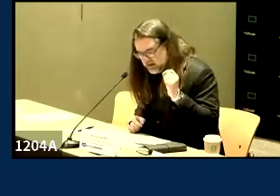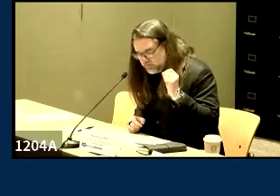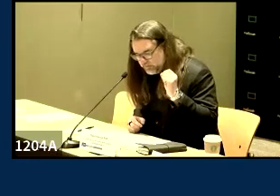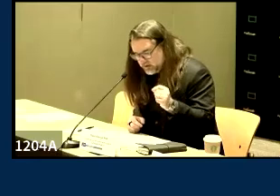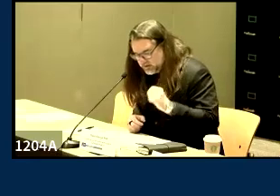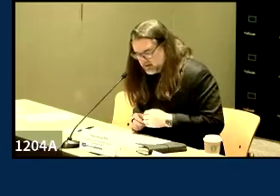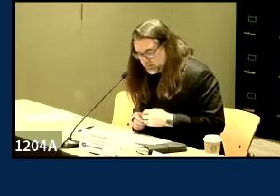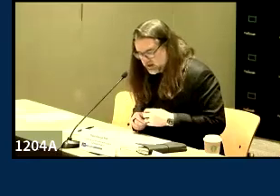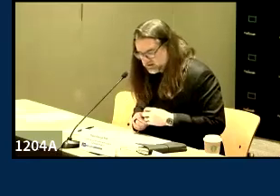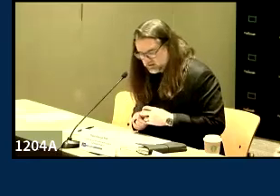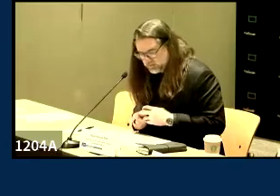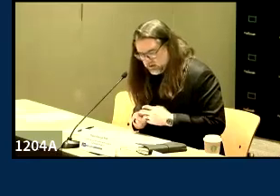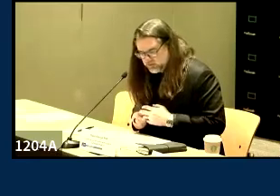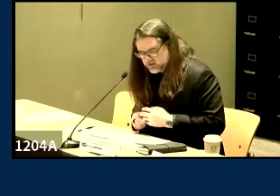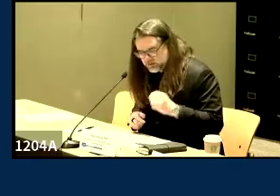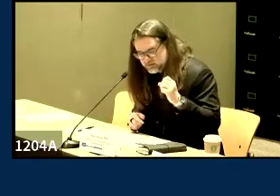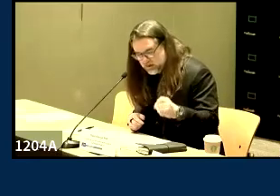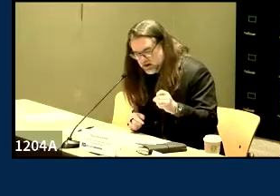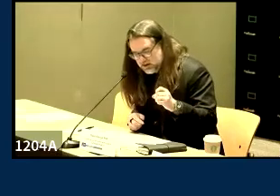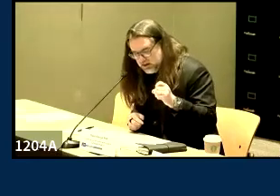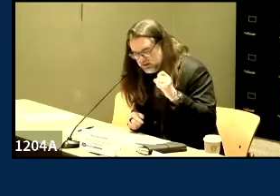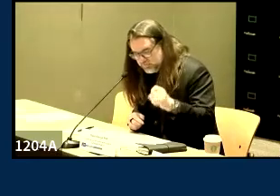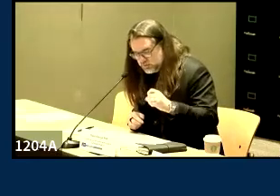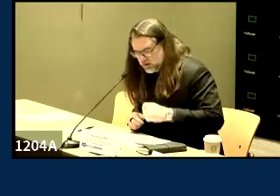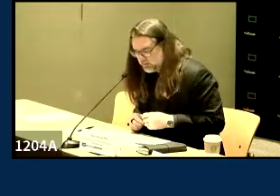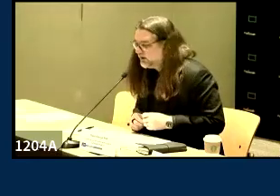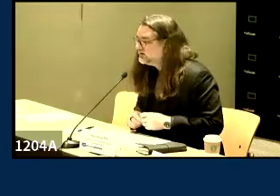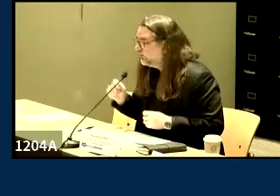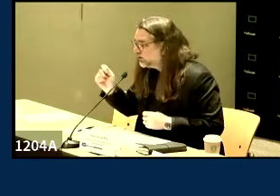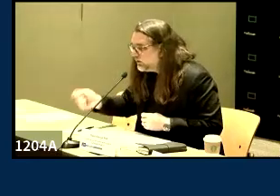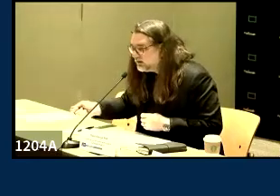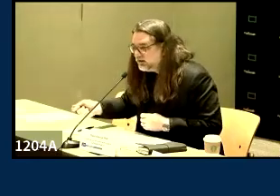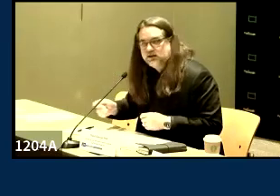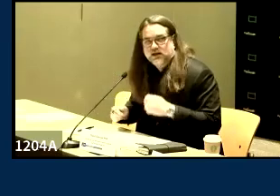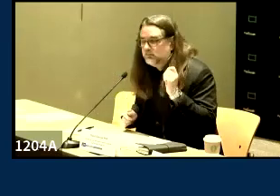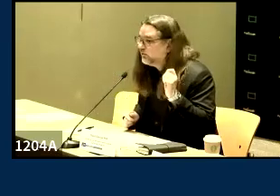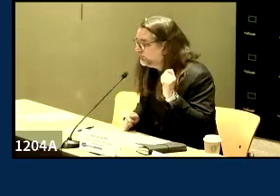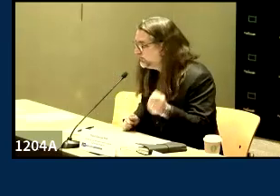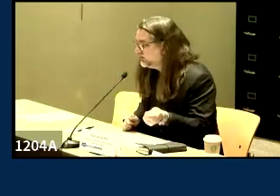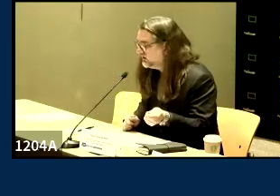and with better data processing, so partners can respond to future outbreaks more quickly and more efficiently.